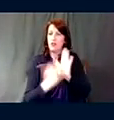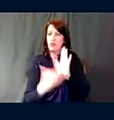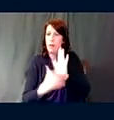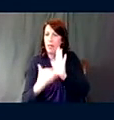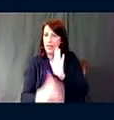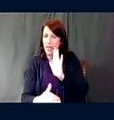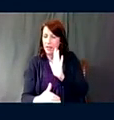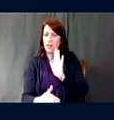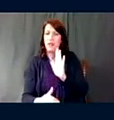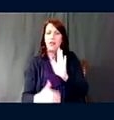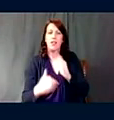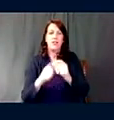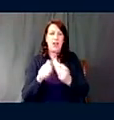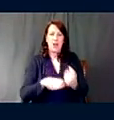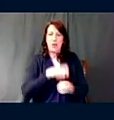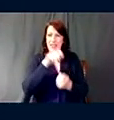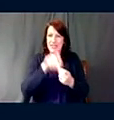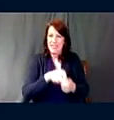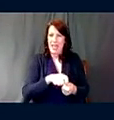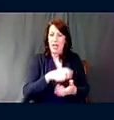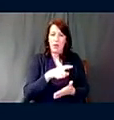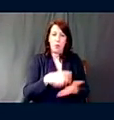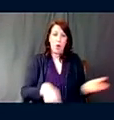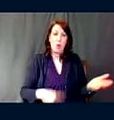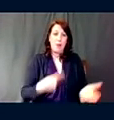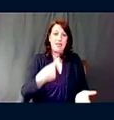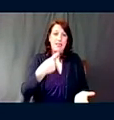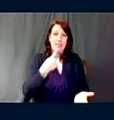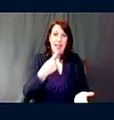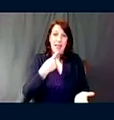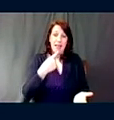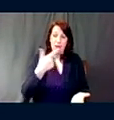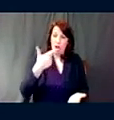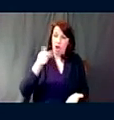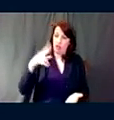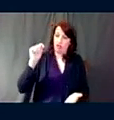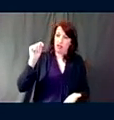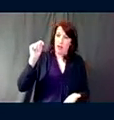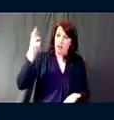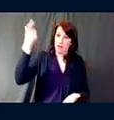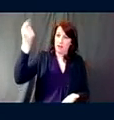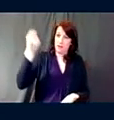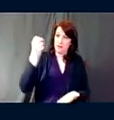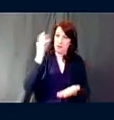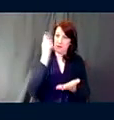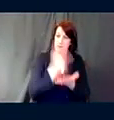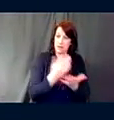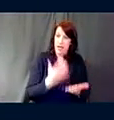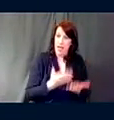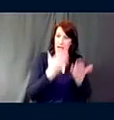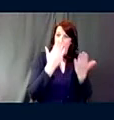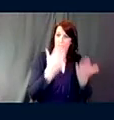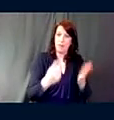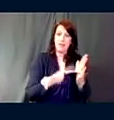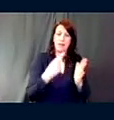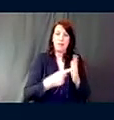TRANSPARENCY, TRY TO HAVE REPLICABILITY, TRY TO DO EXACTLY WHAT WE SAID WE WERE GOING TO DO IN OUR GRANT APPLICATIONS, BUT